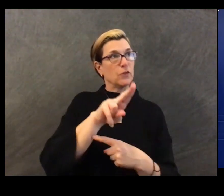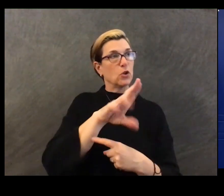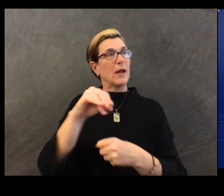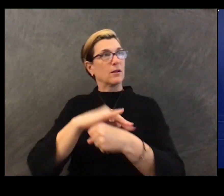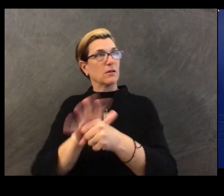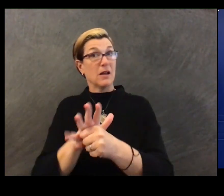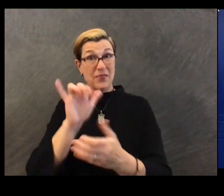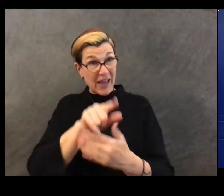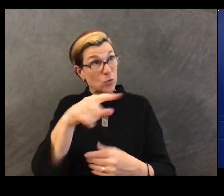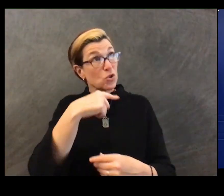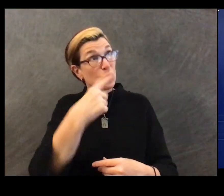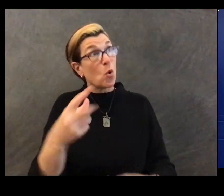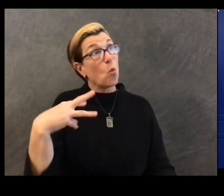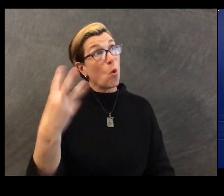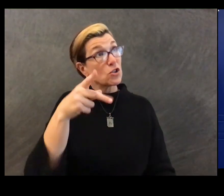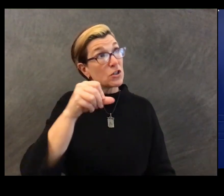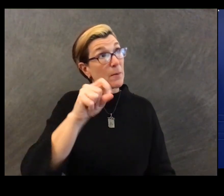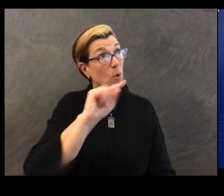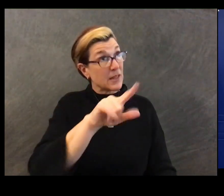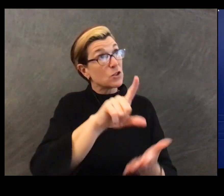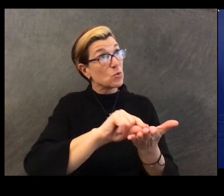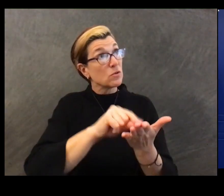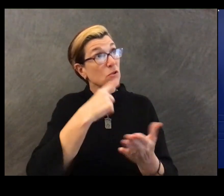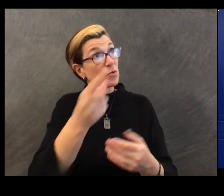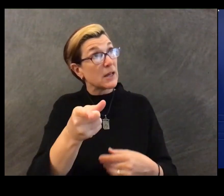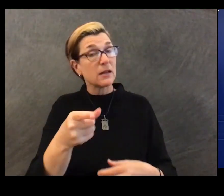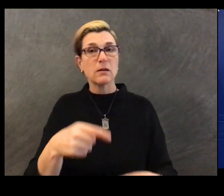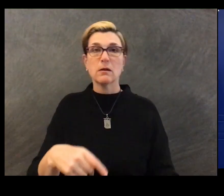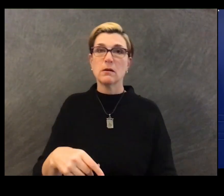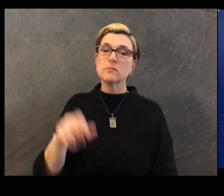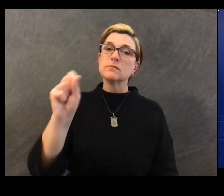trying to say to you just a minute ago that the issue that I was talking about